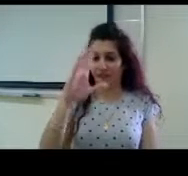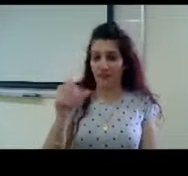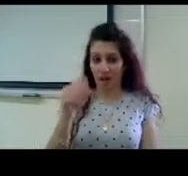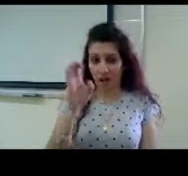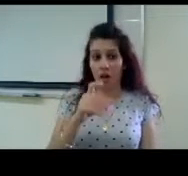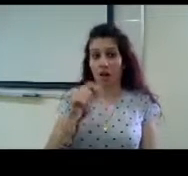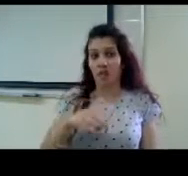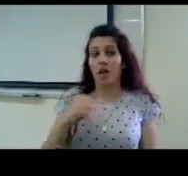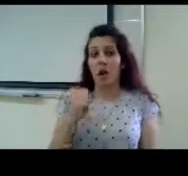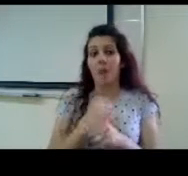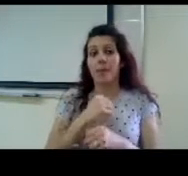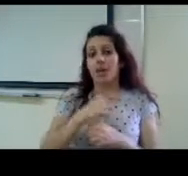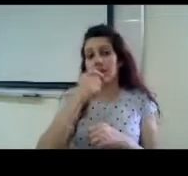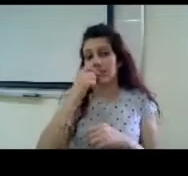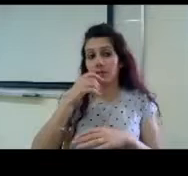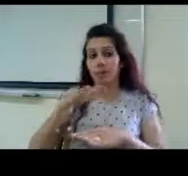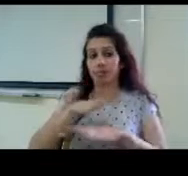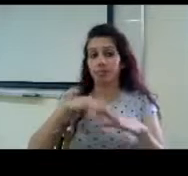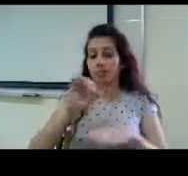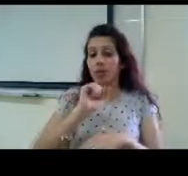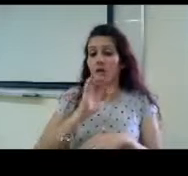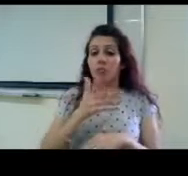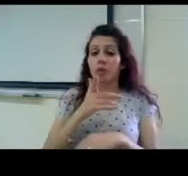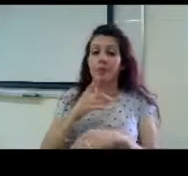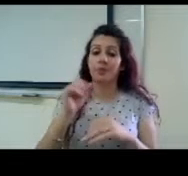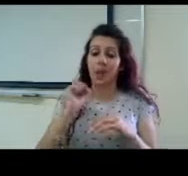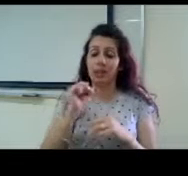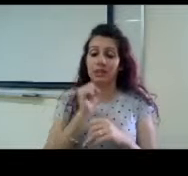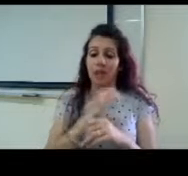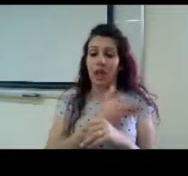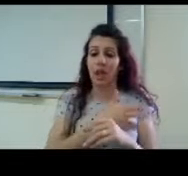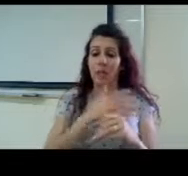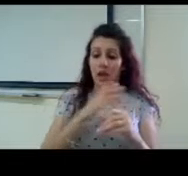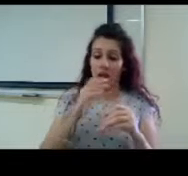contents have been made available in French with an a special focus on